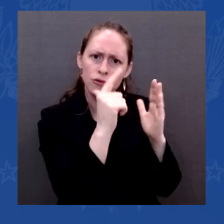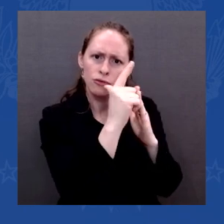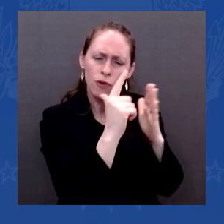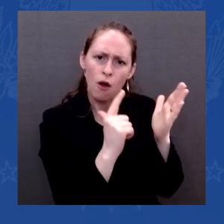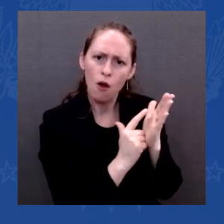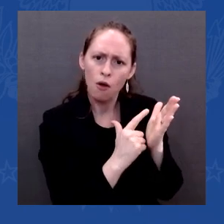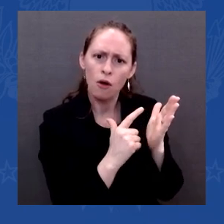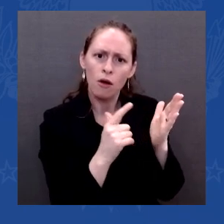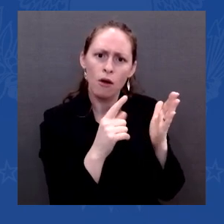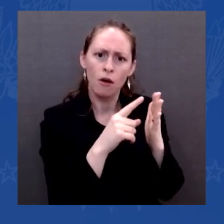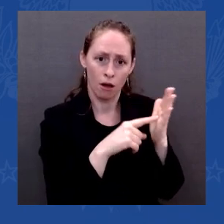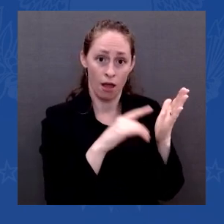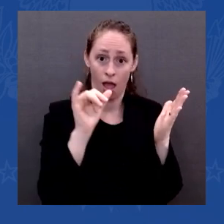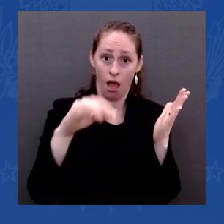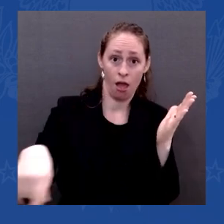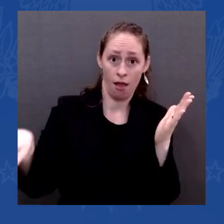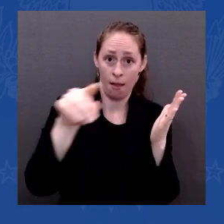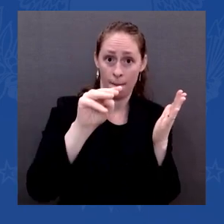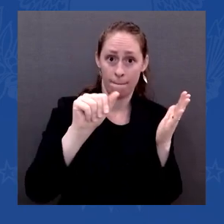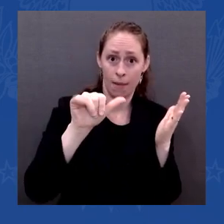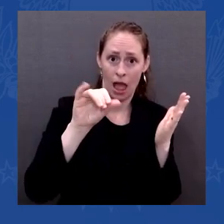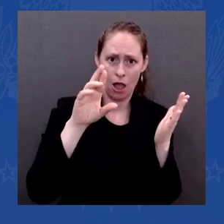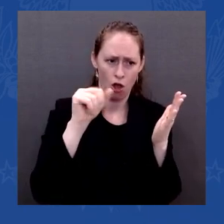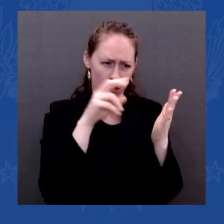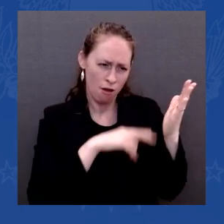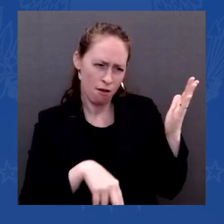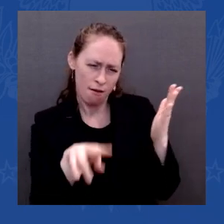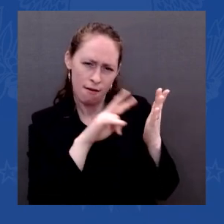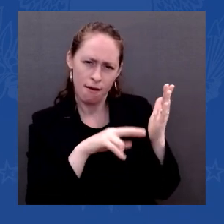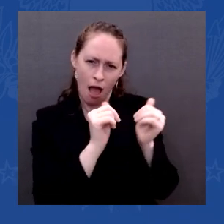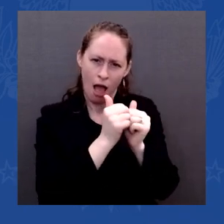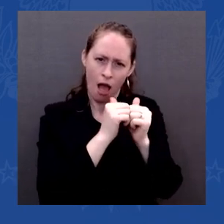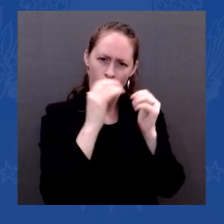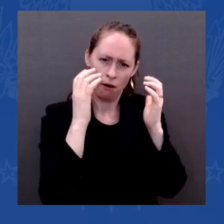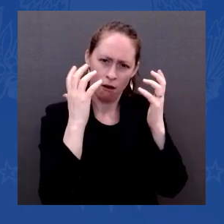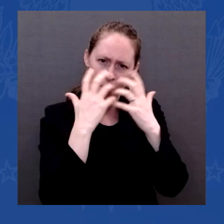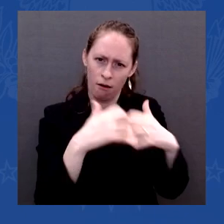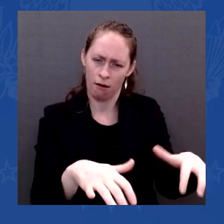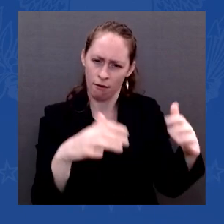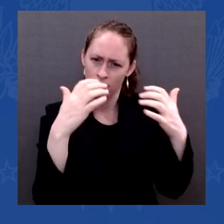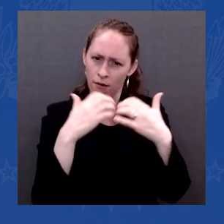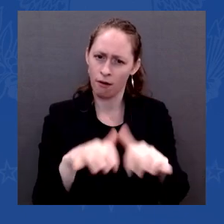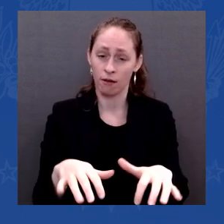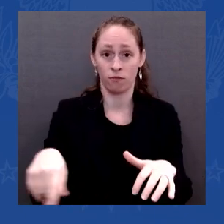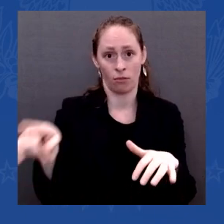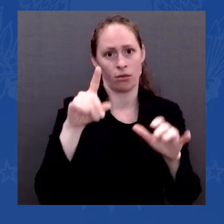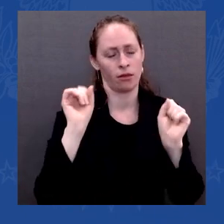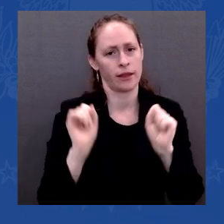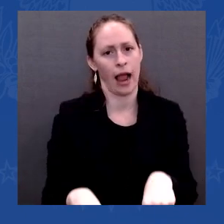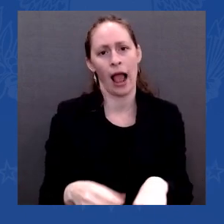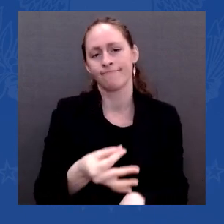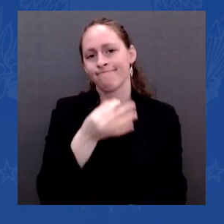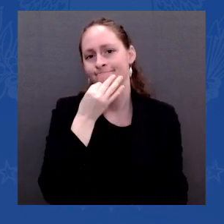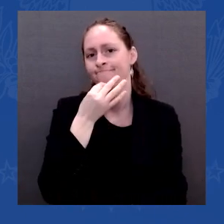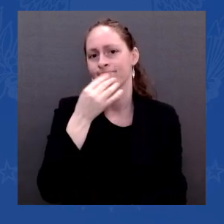knows we’ve fallen behind on infrastructure. So we came together -- Democrats and Republicans -- and did something about it.